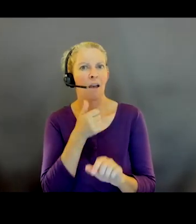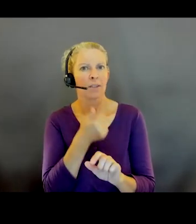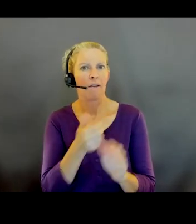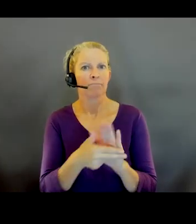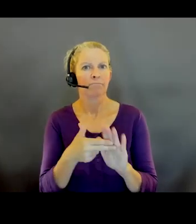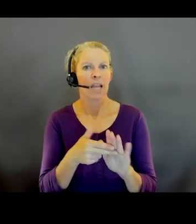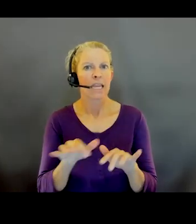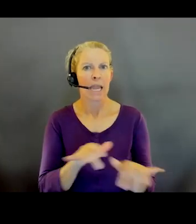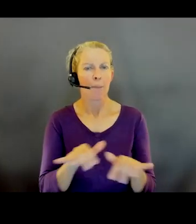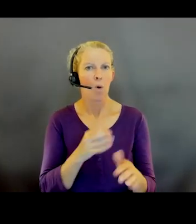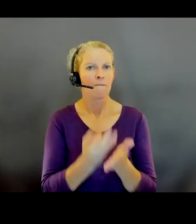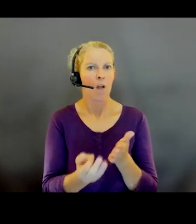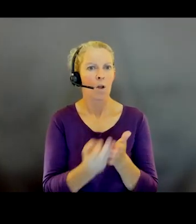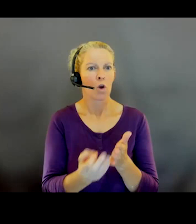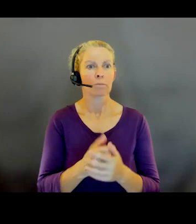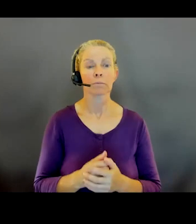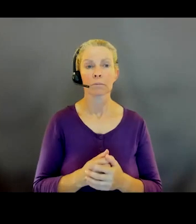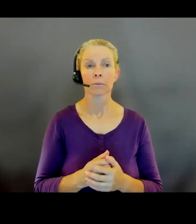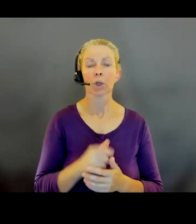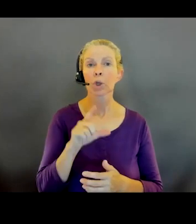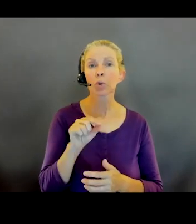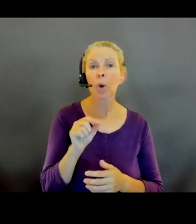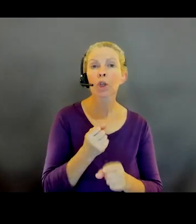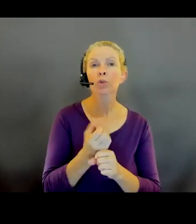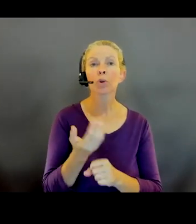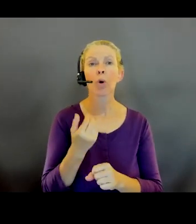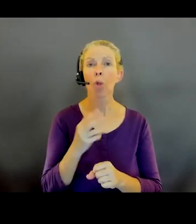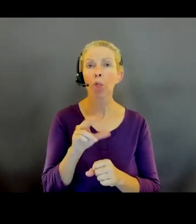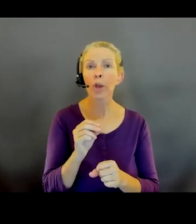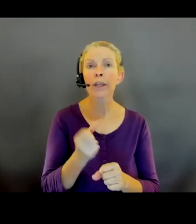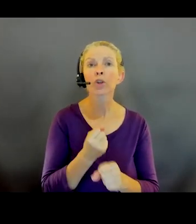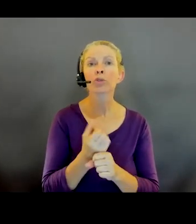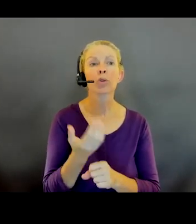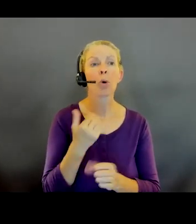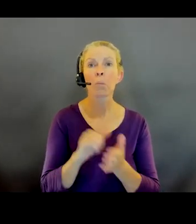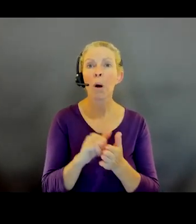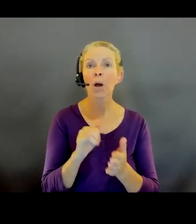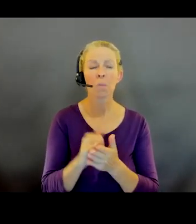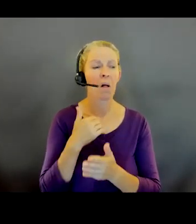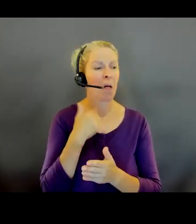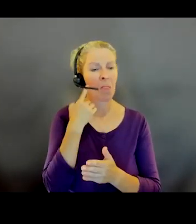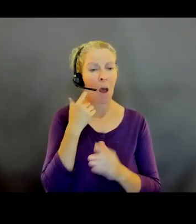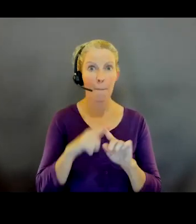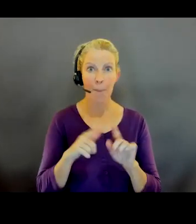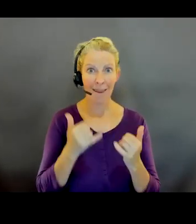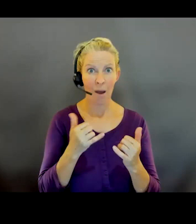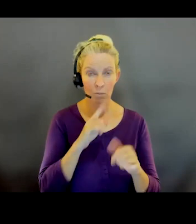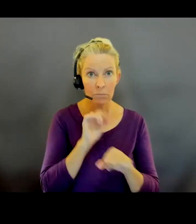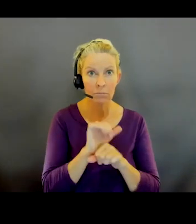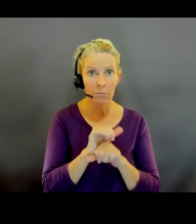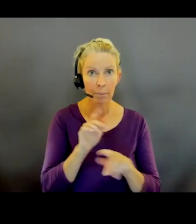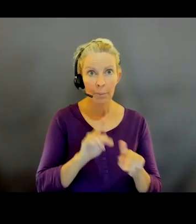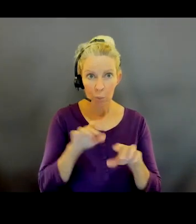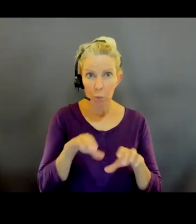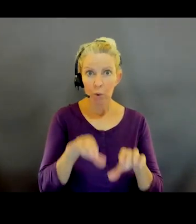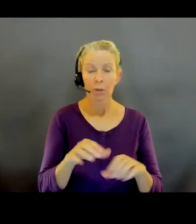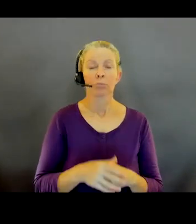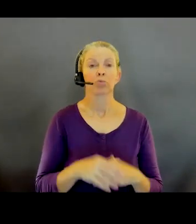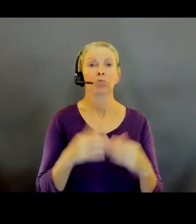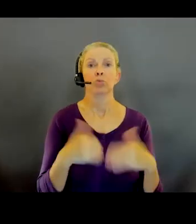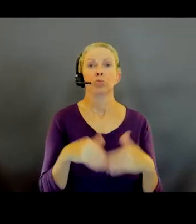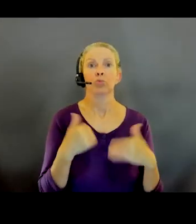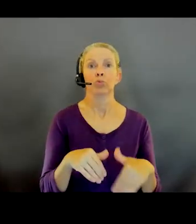that I would have told you 20-30 years ago weren't possible are absolutely possible today. So,